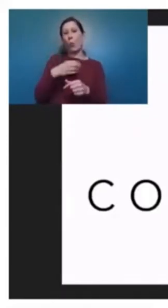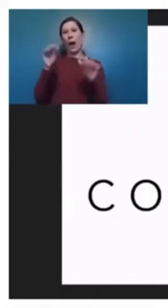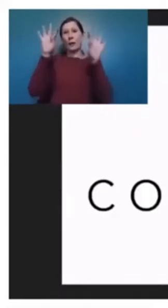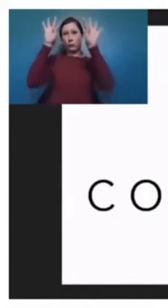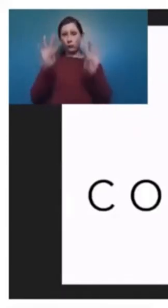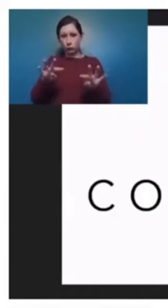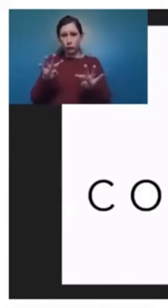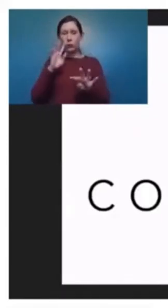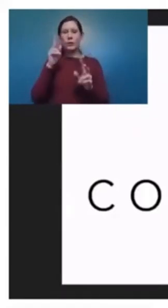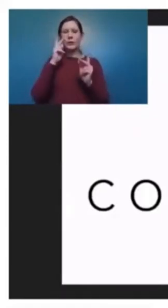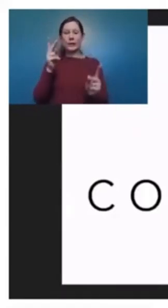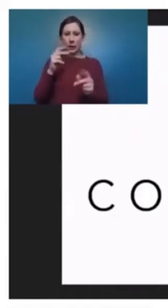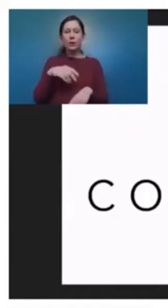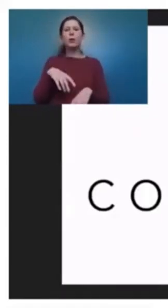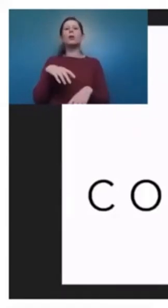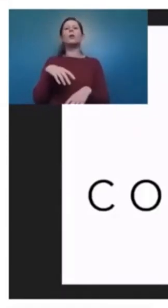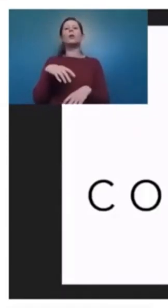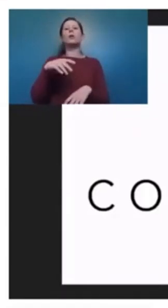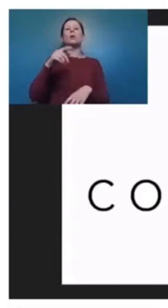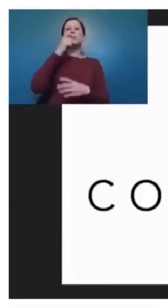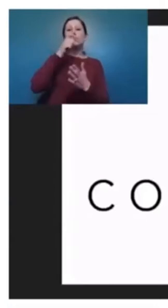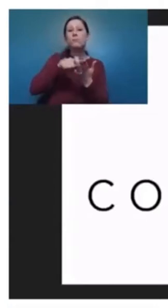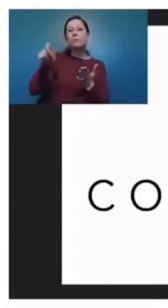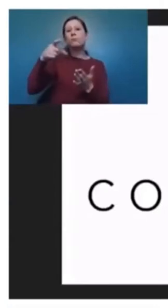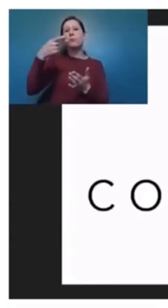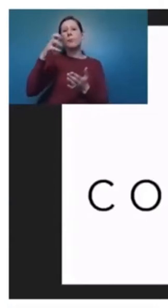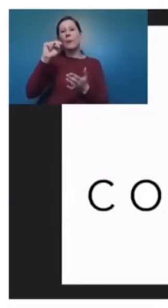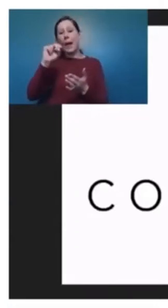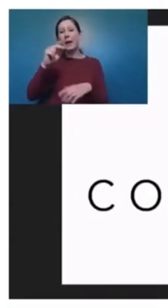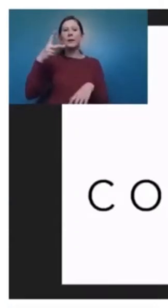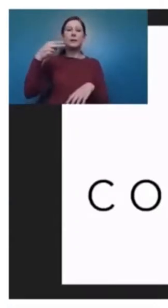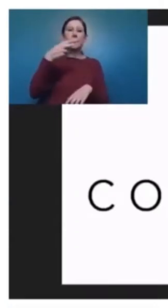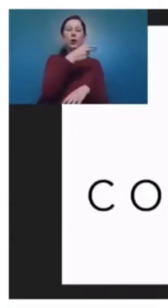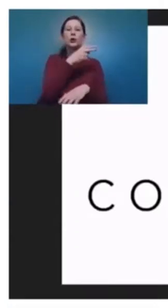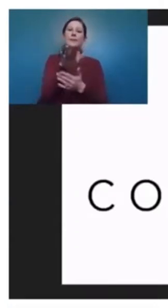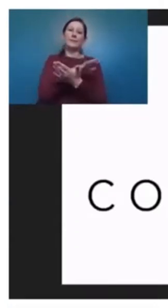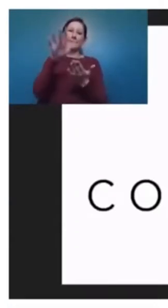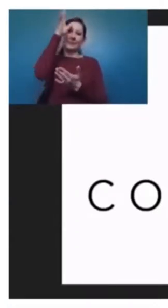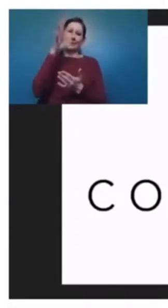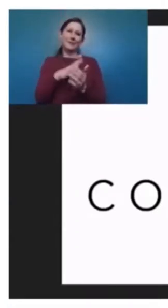the room and a desk full of pencils, pens, scissors, and a nice little guy with glasses also on the desk.